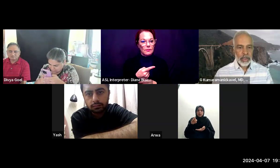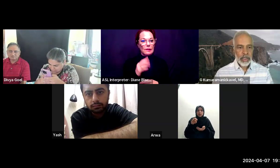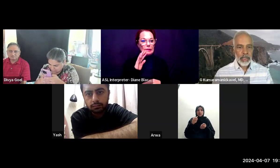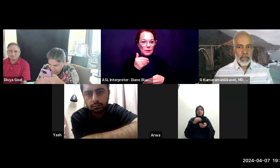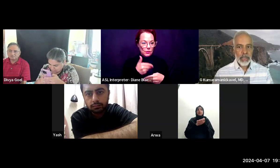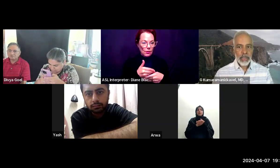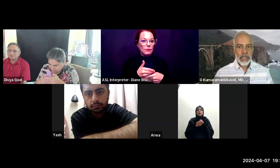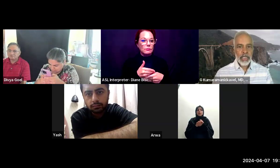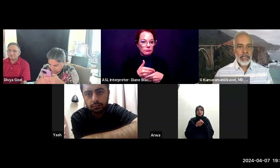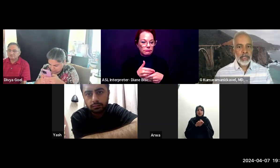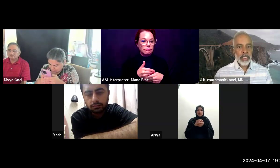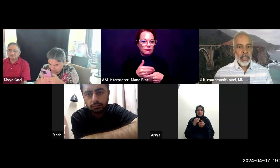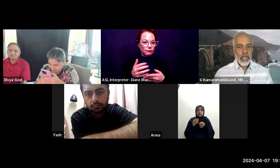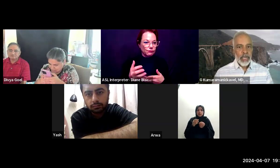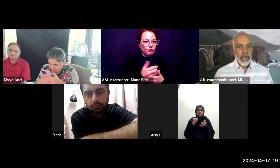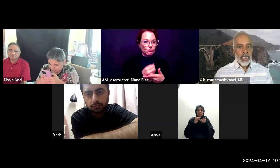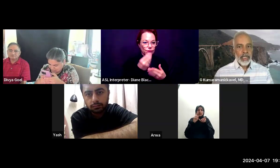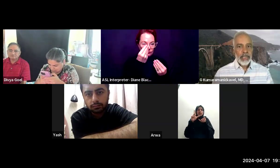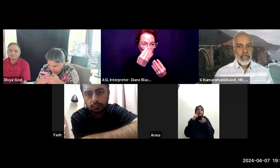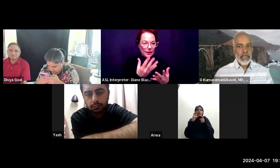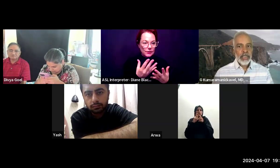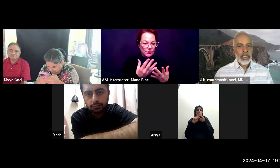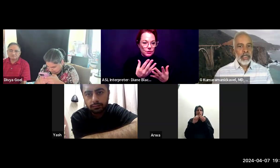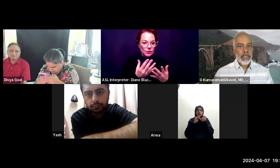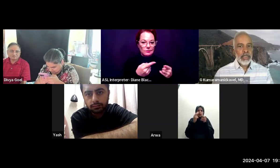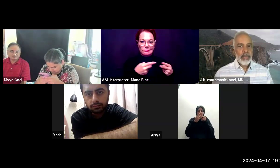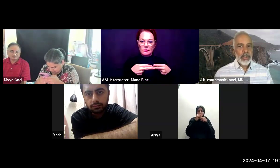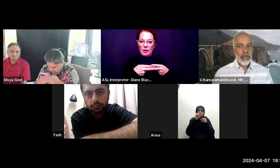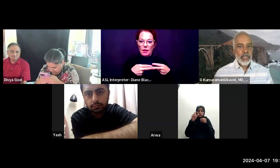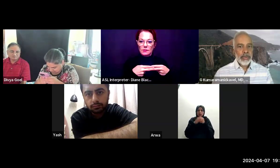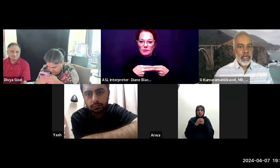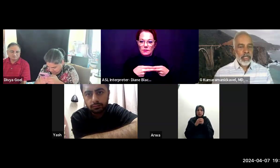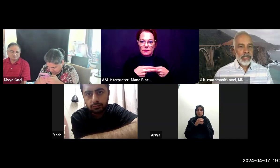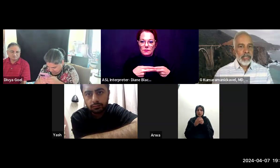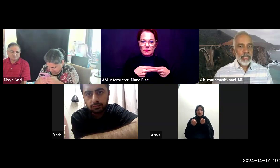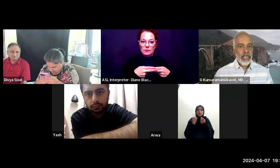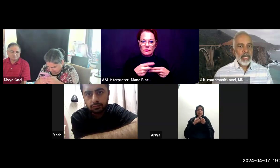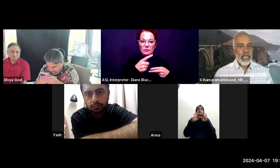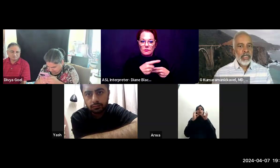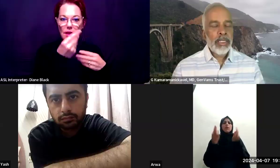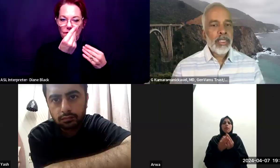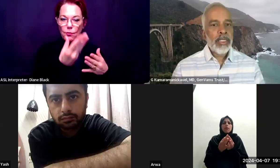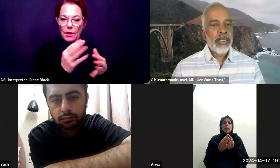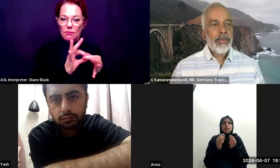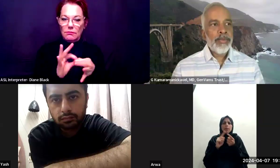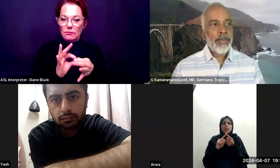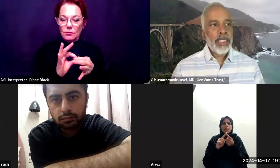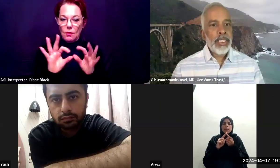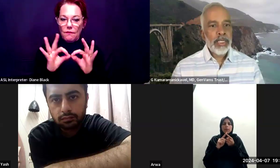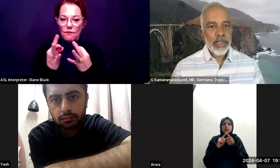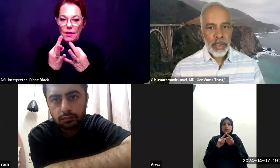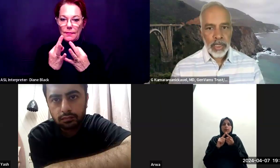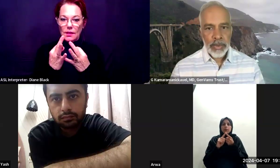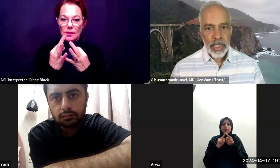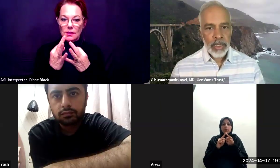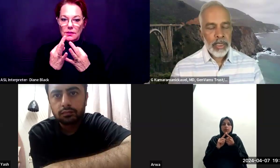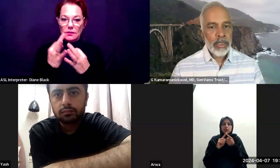in the slides. and this is a bit about their family tree and he and his daughter are affected